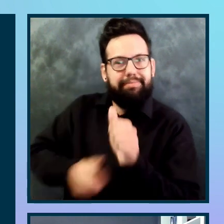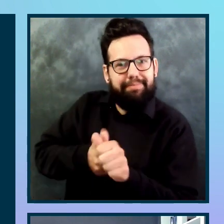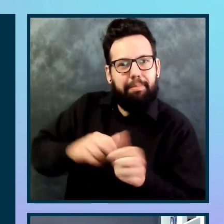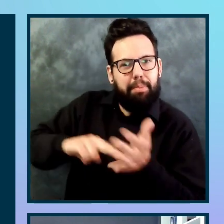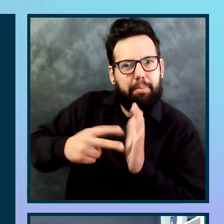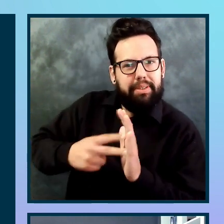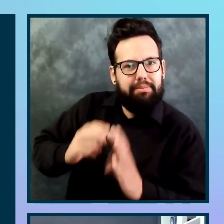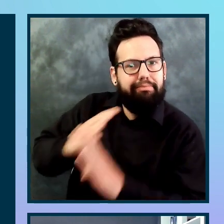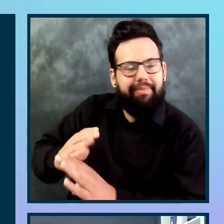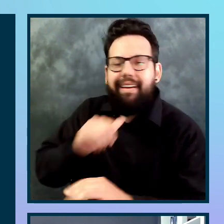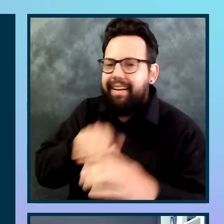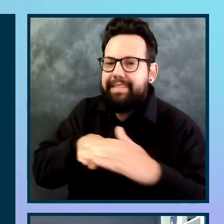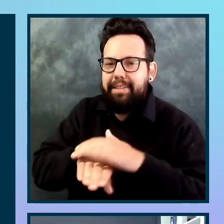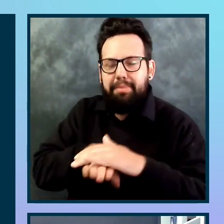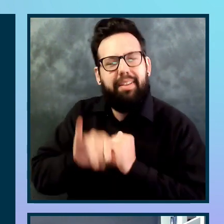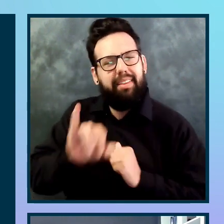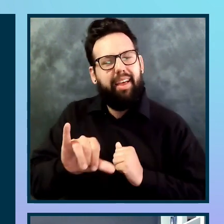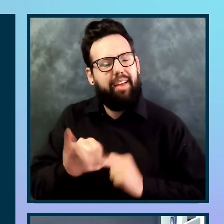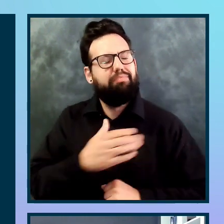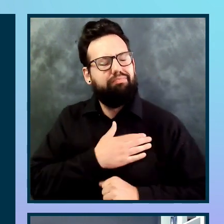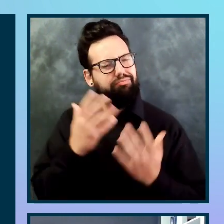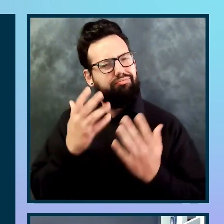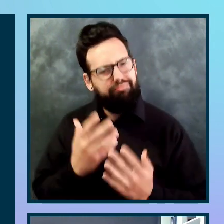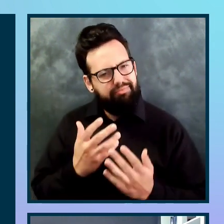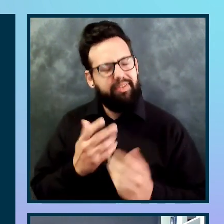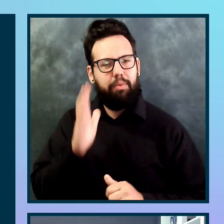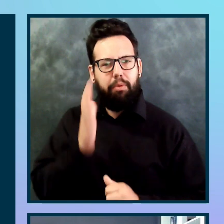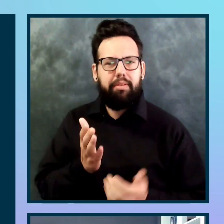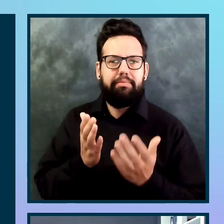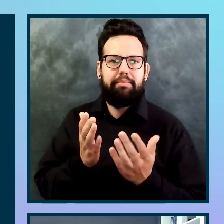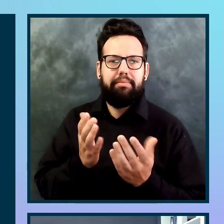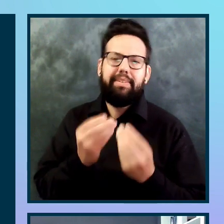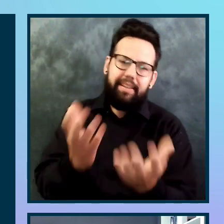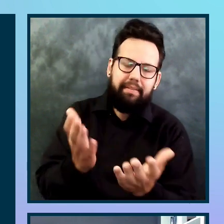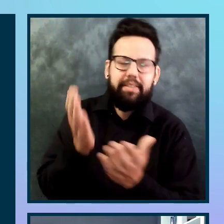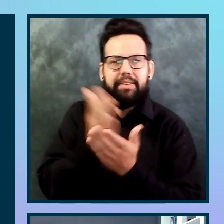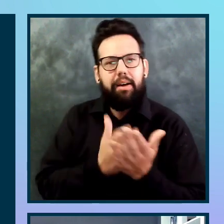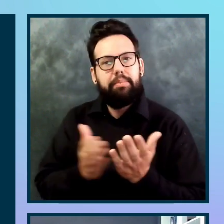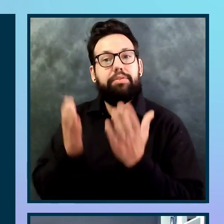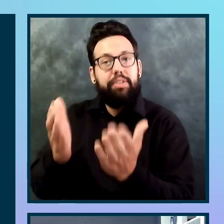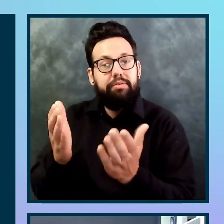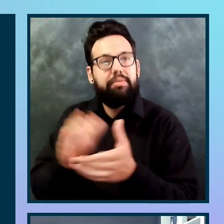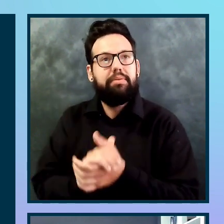So what I'm gonna present today is suggestions, problems that we might have when we design, develop,